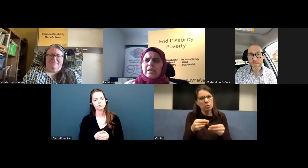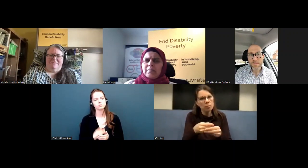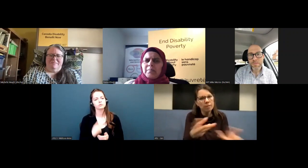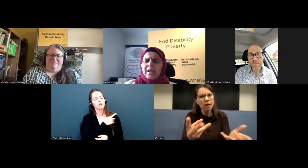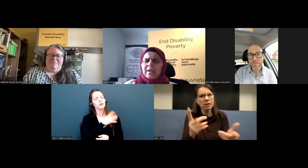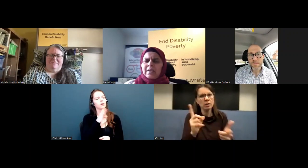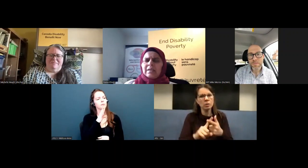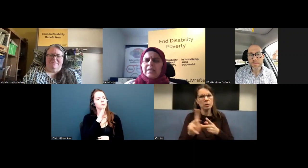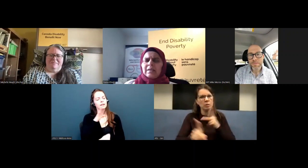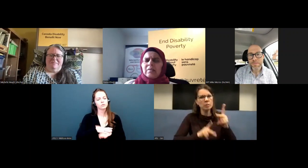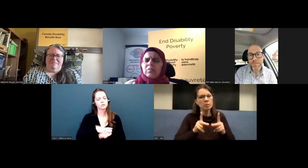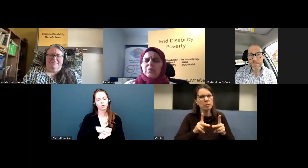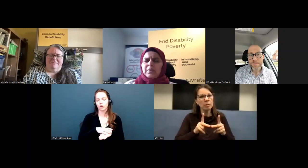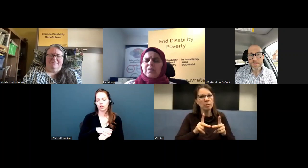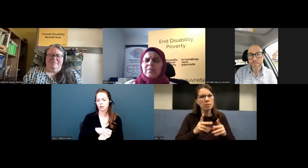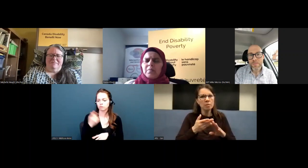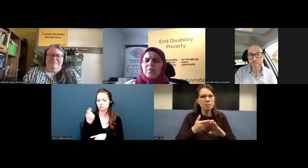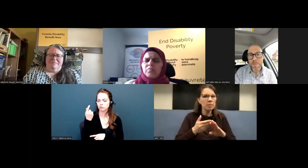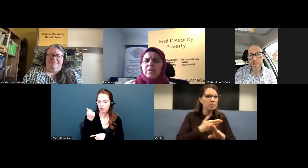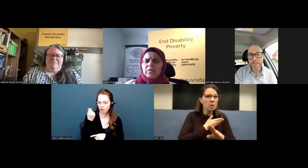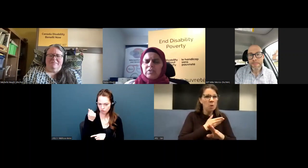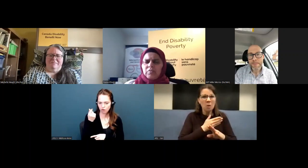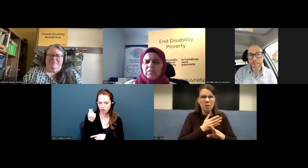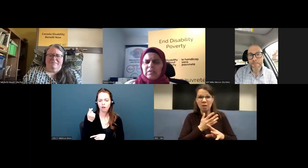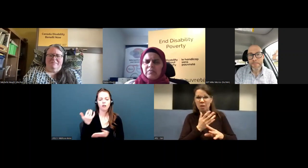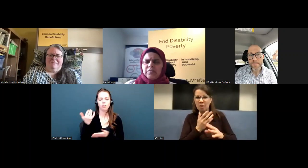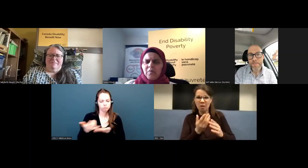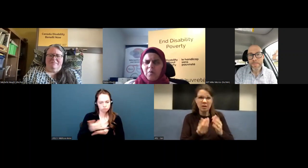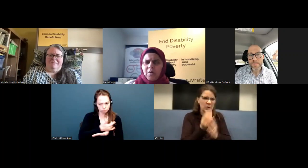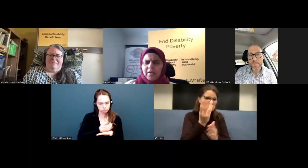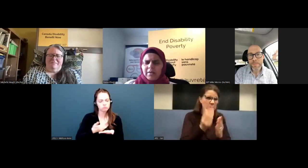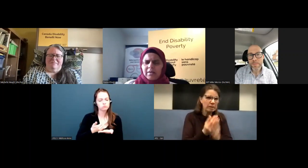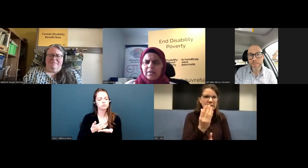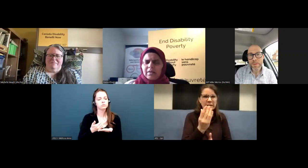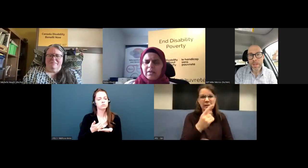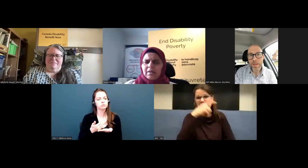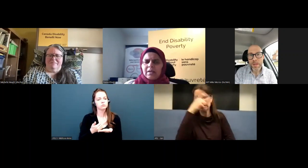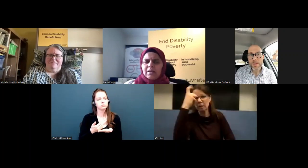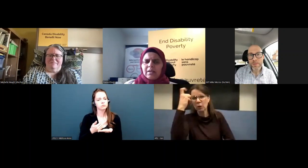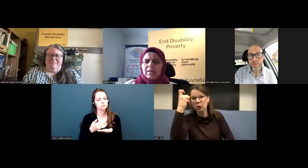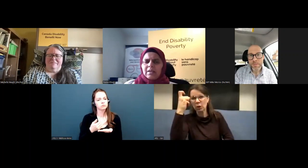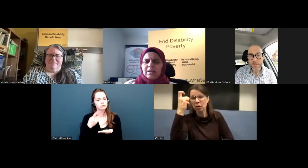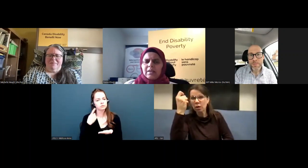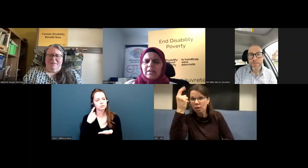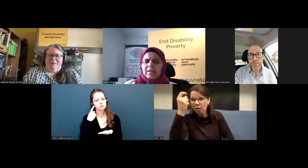BY SPRING/SUMMER OF 2024.